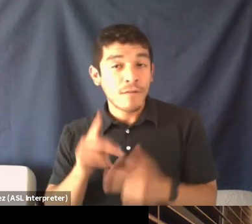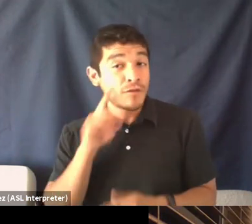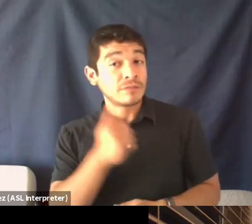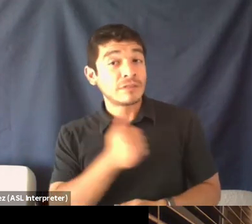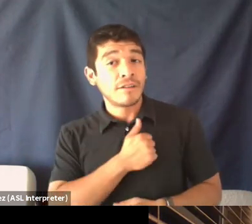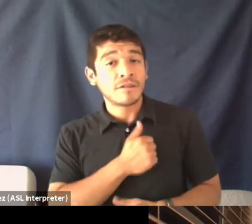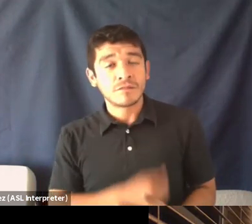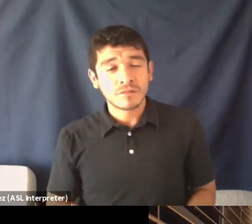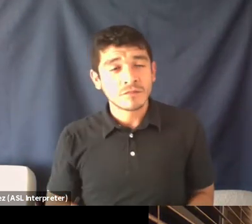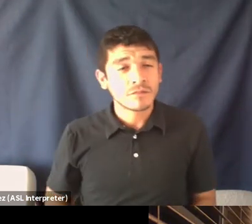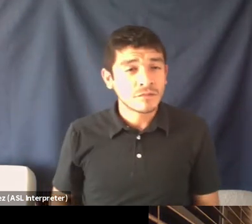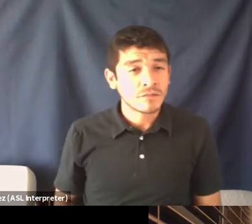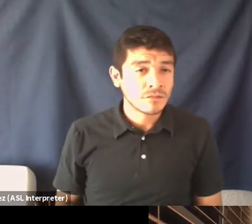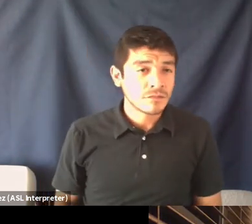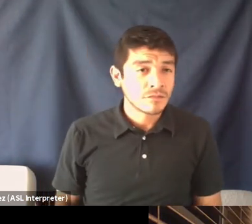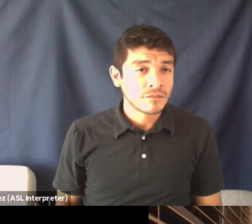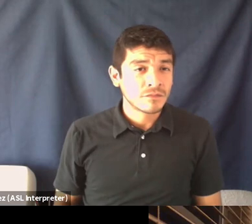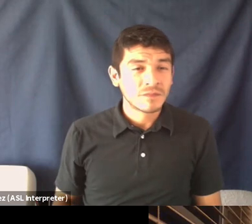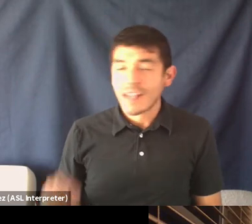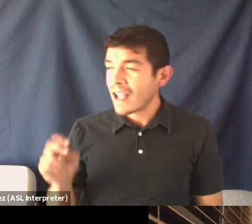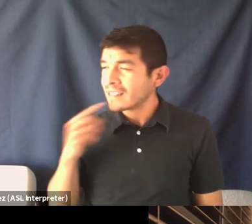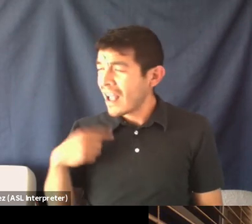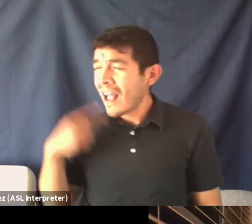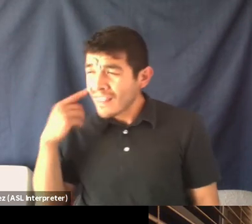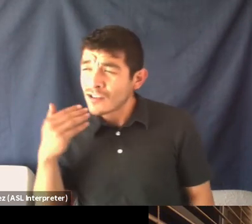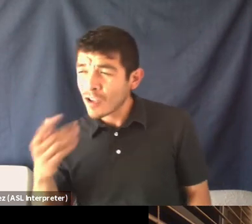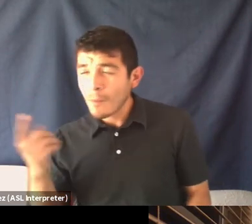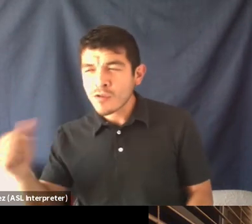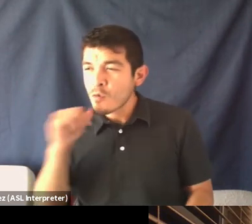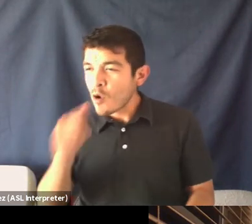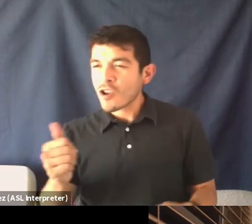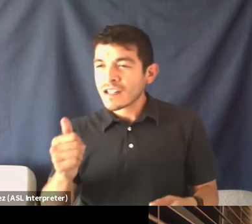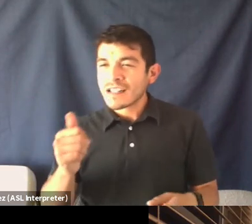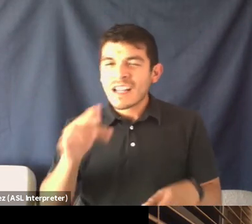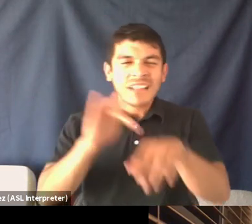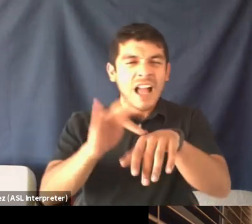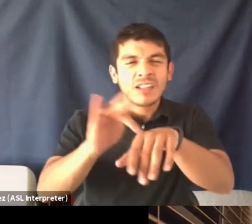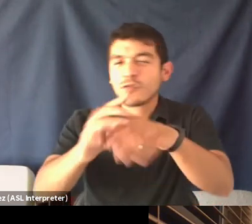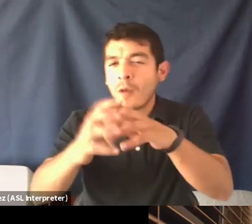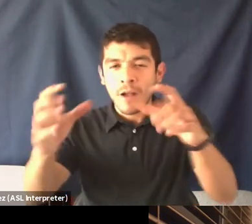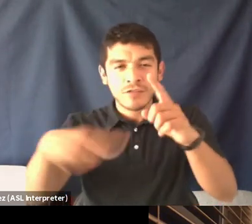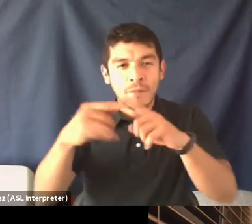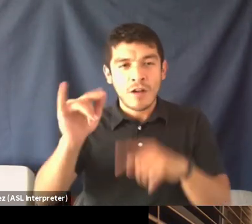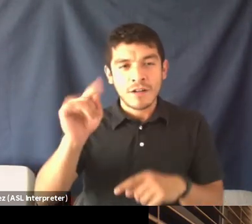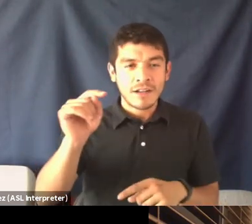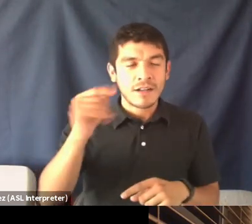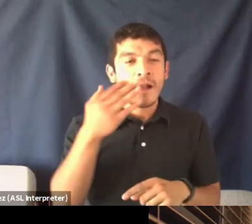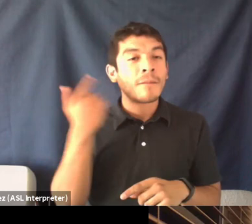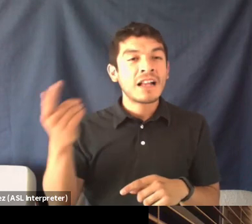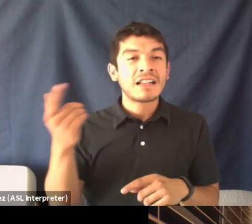And I think it's good that you weren't heavy handed about it. Because I think you do come away after you've seen the whole thing